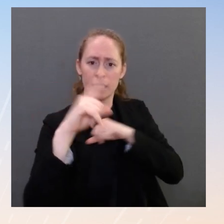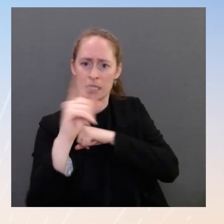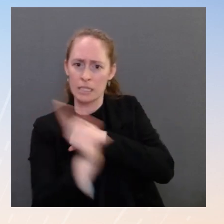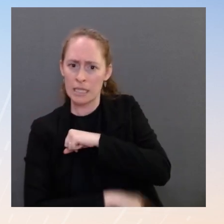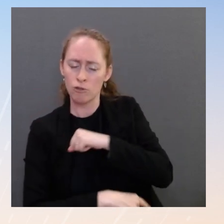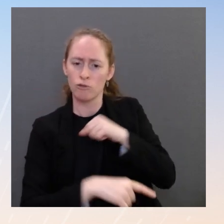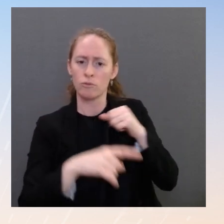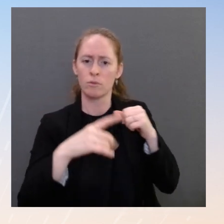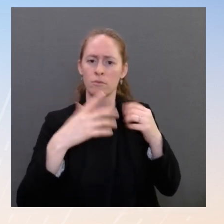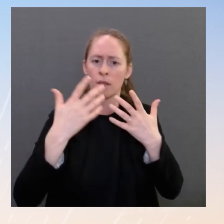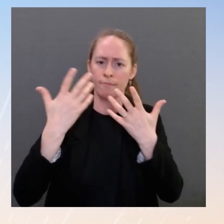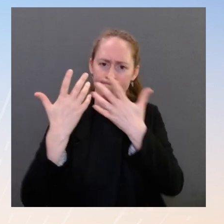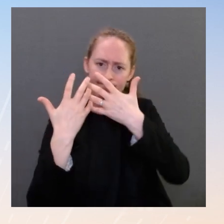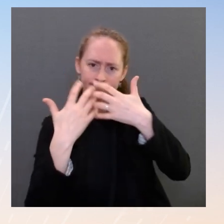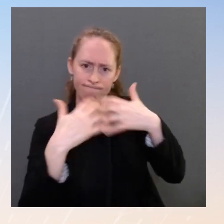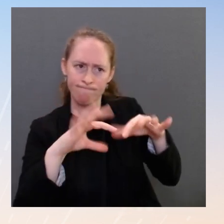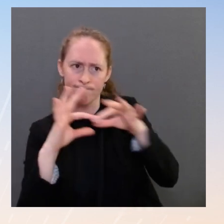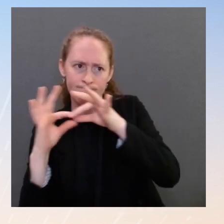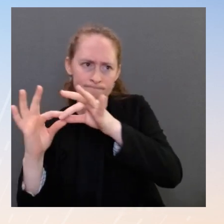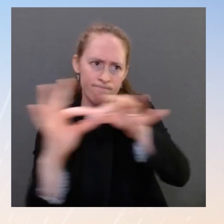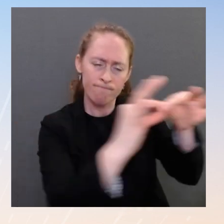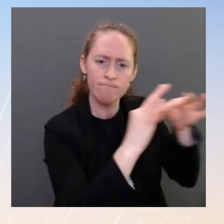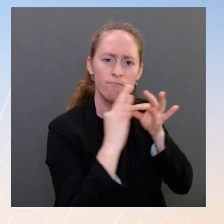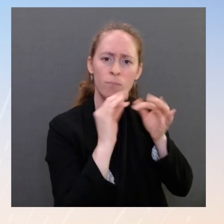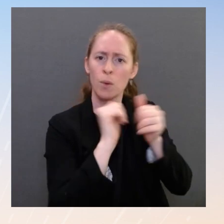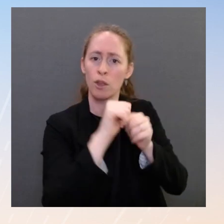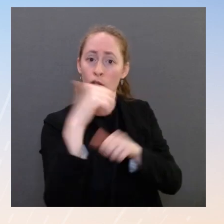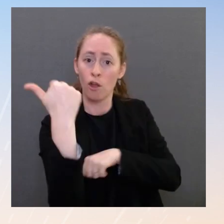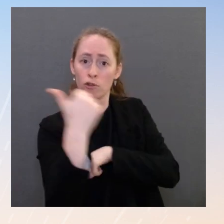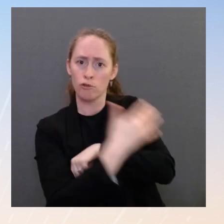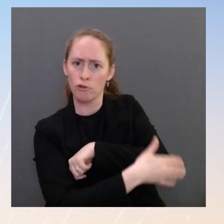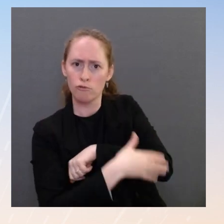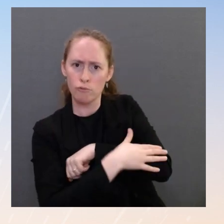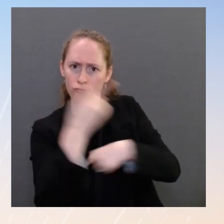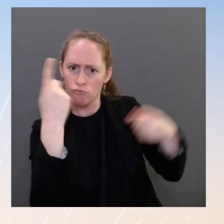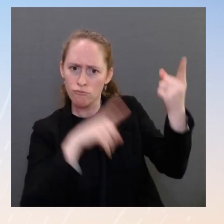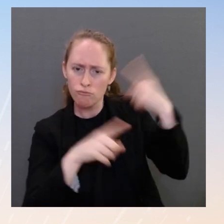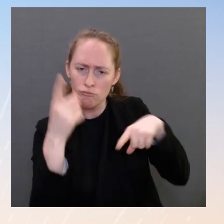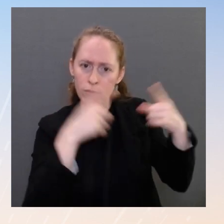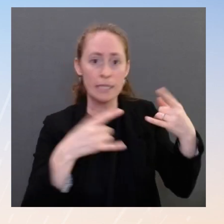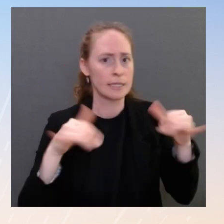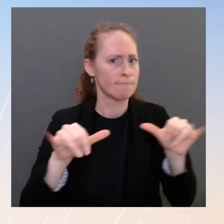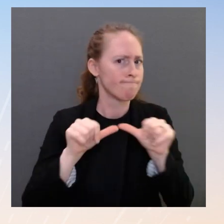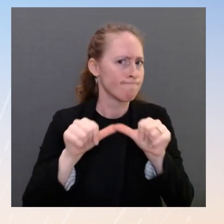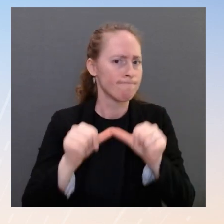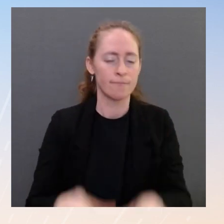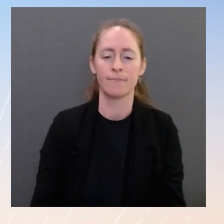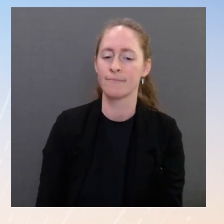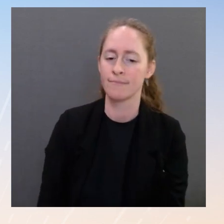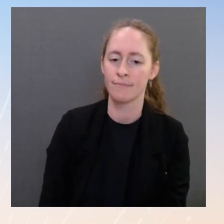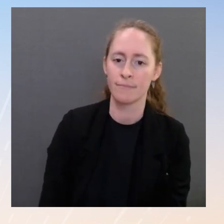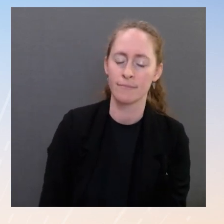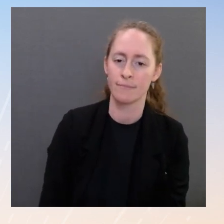And we will -- there are a number of people who will continue to do that work. The Press: And when are you sending the funding request for Ukraine funding up to the Hill?